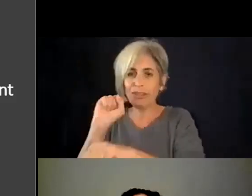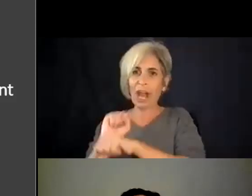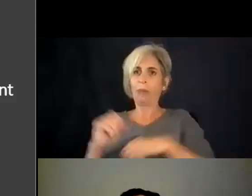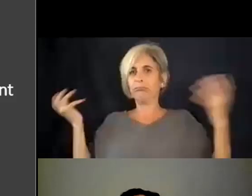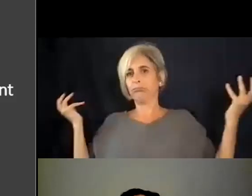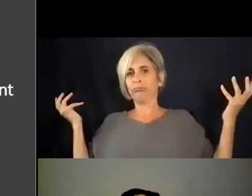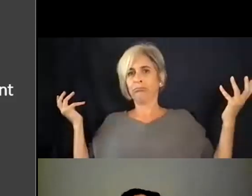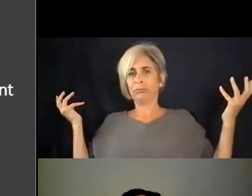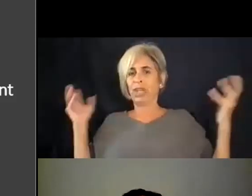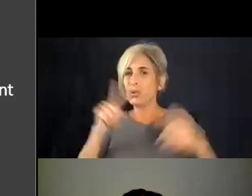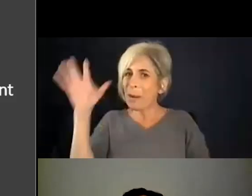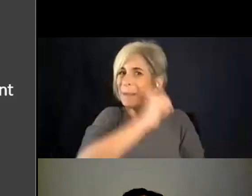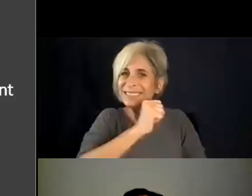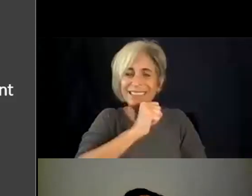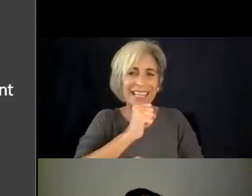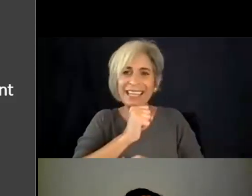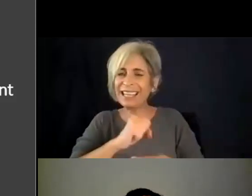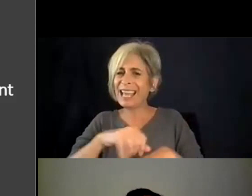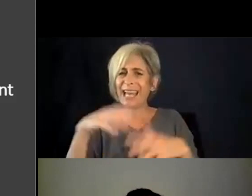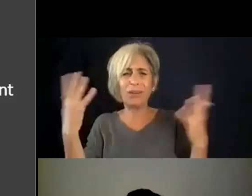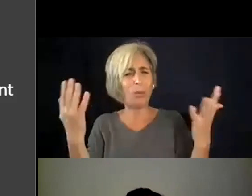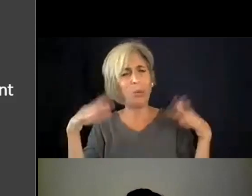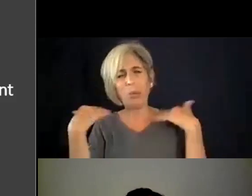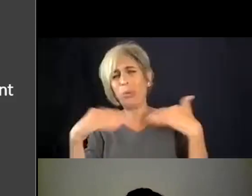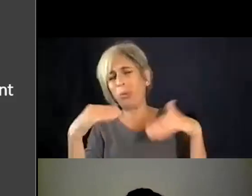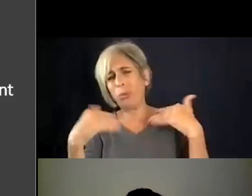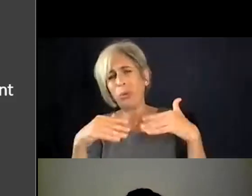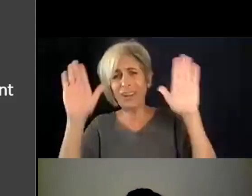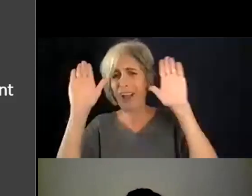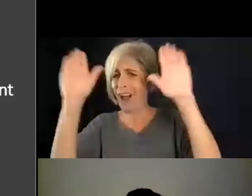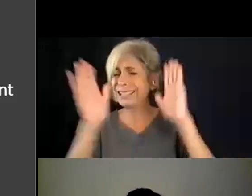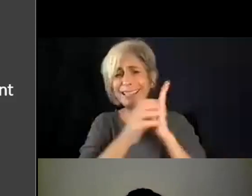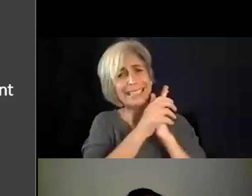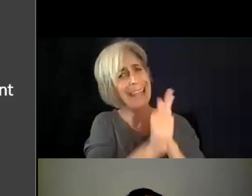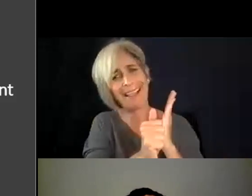missing out on an extensive and really excellent talent pool.